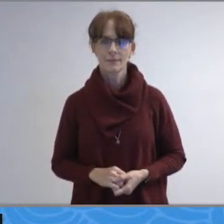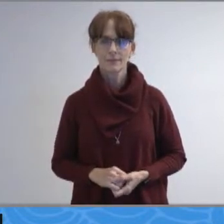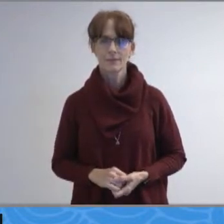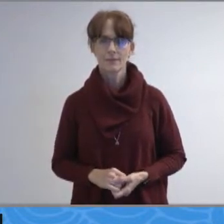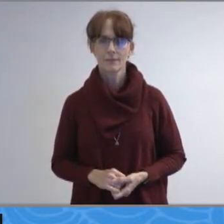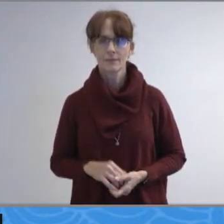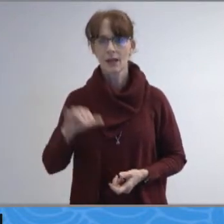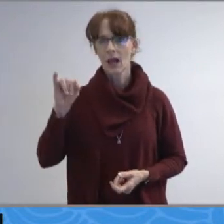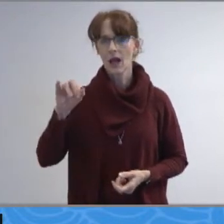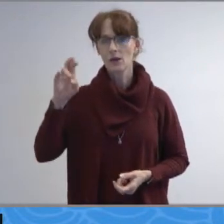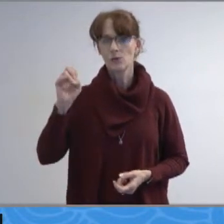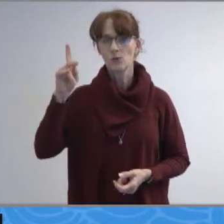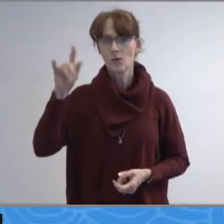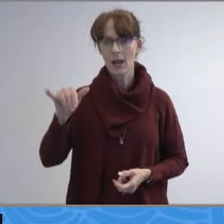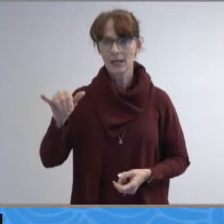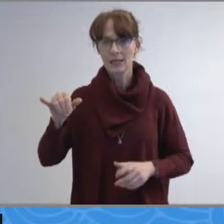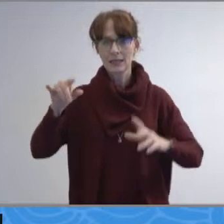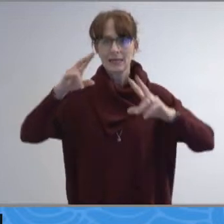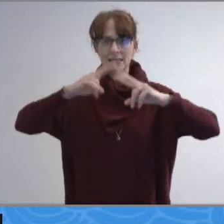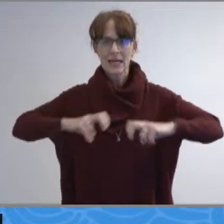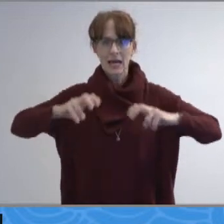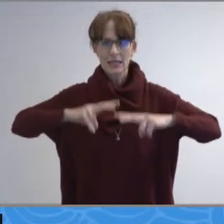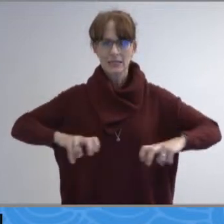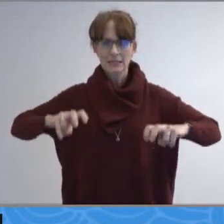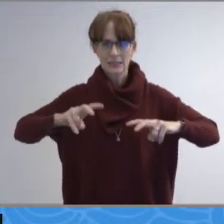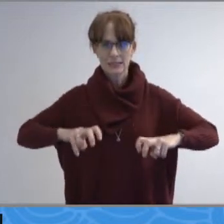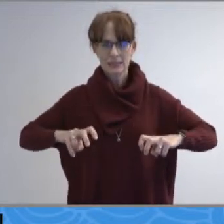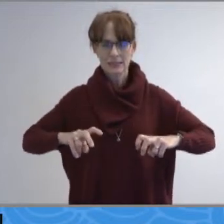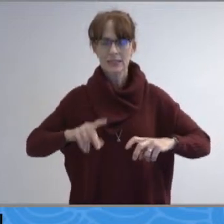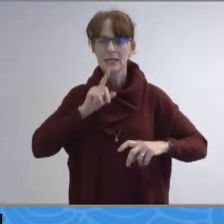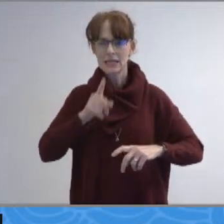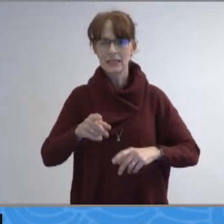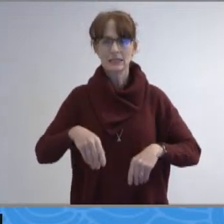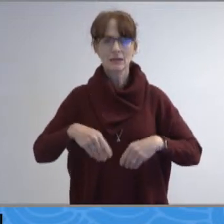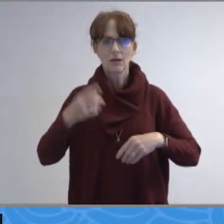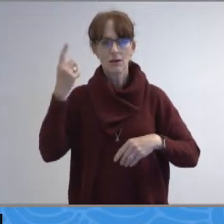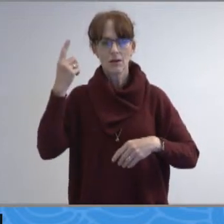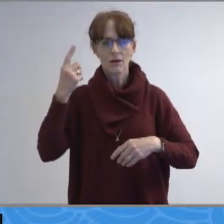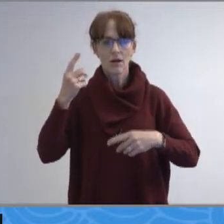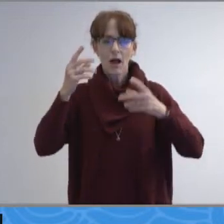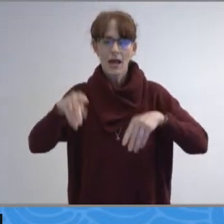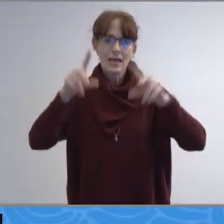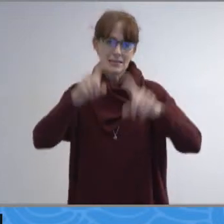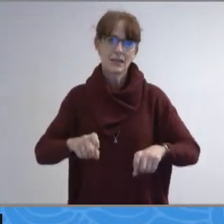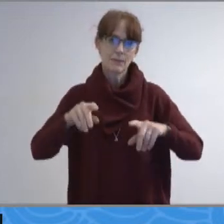The i-Ready Diagnostic is an assessment that provides teachers with rich data